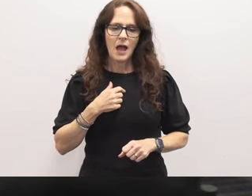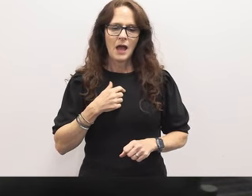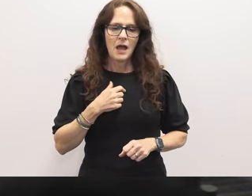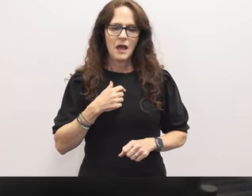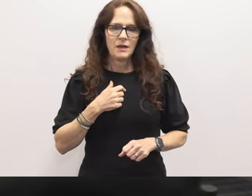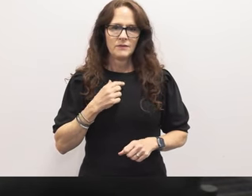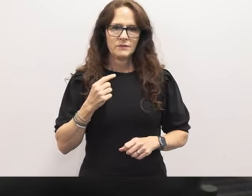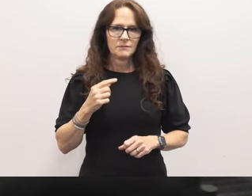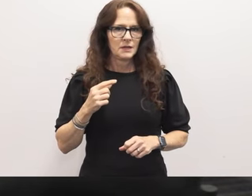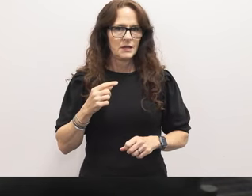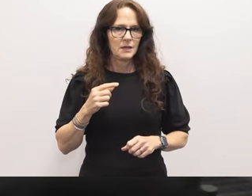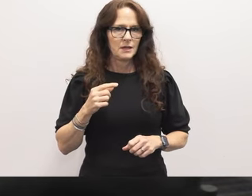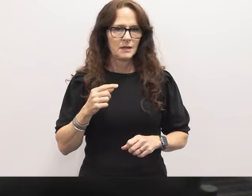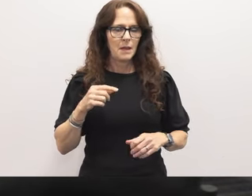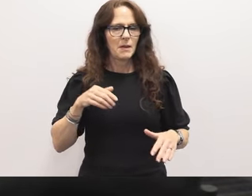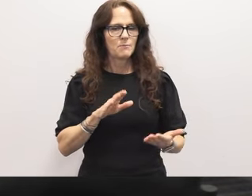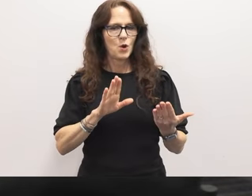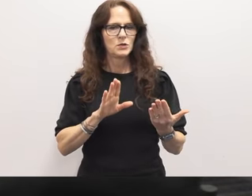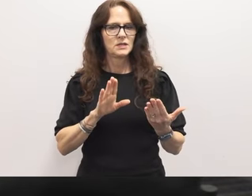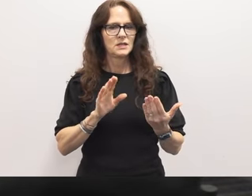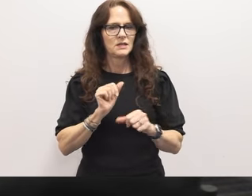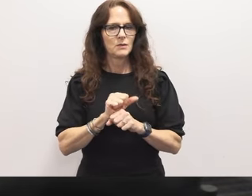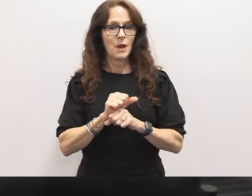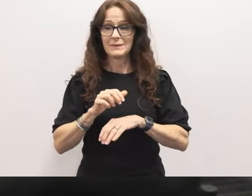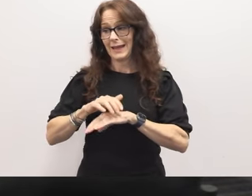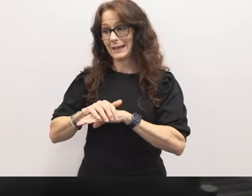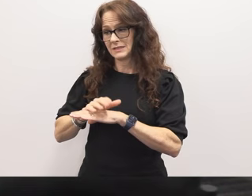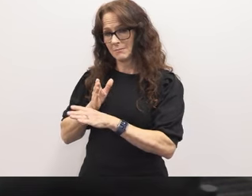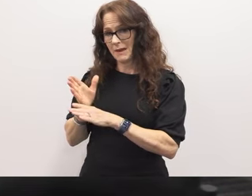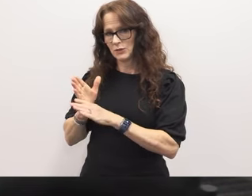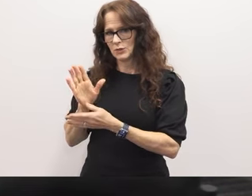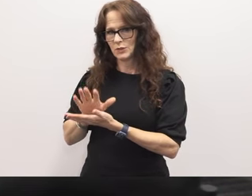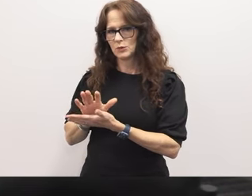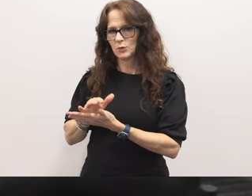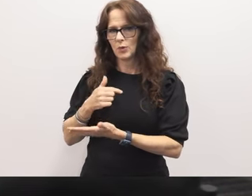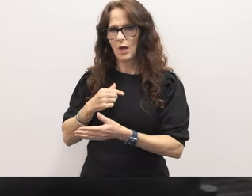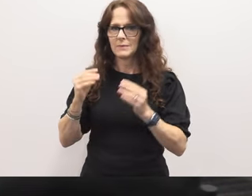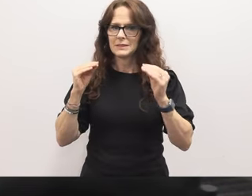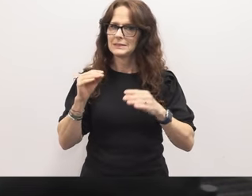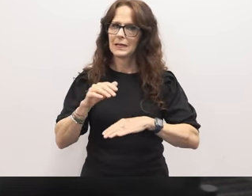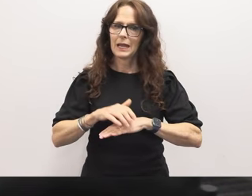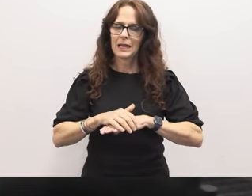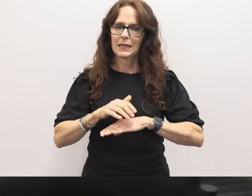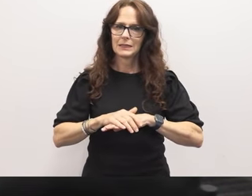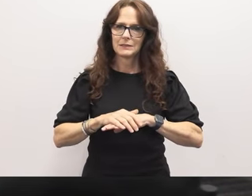as I was an English major in school and I've been teaching English for my whole life.